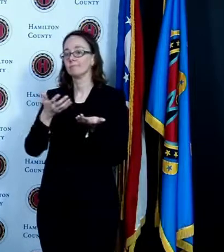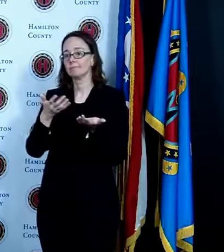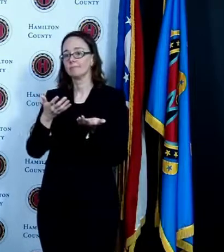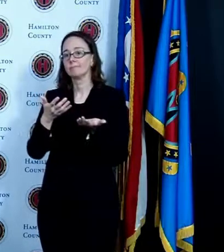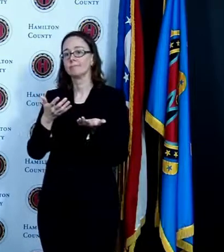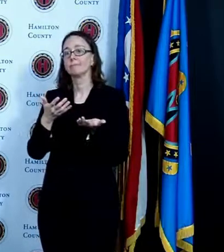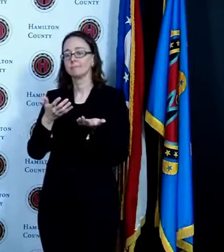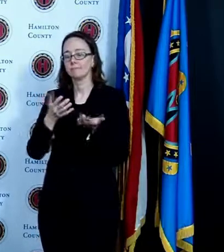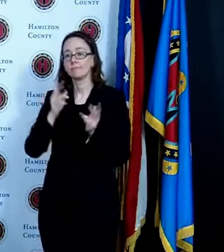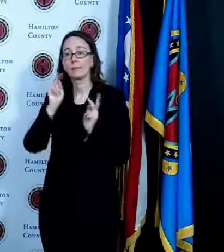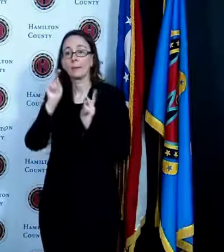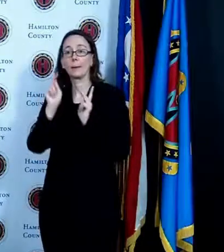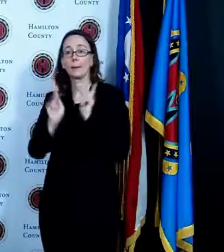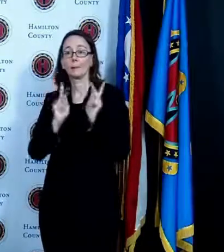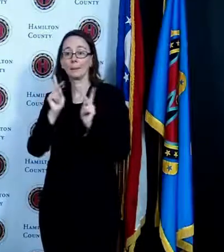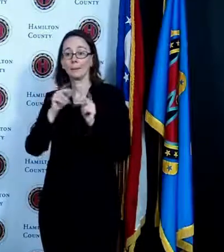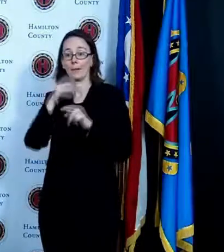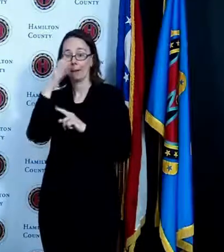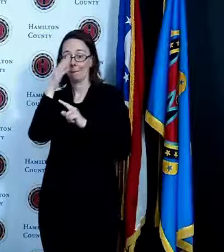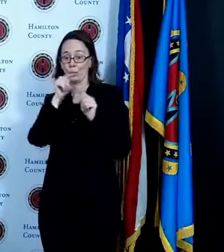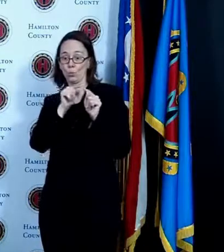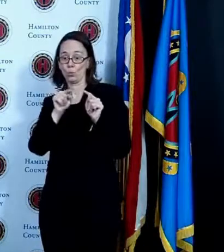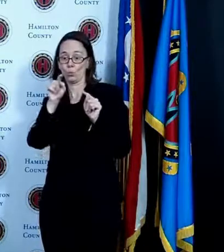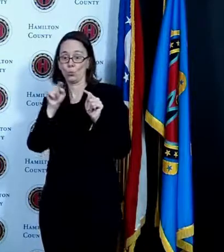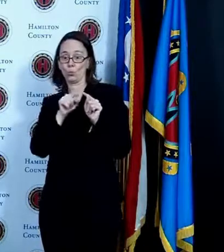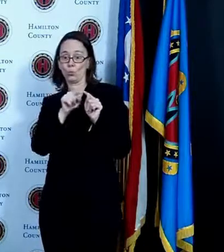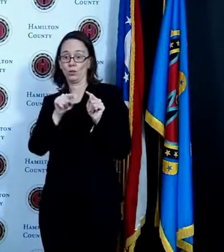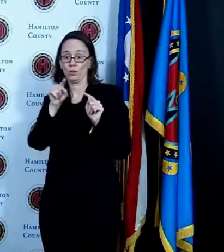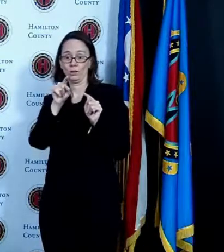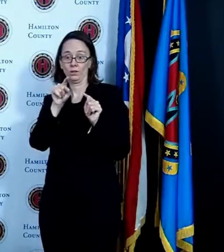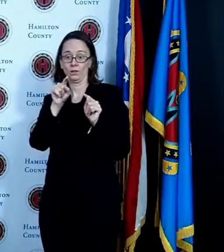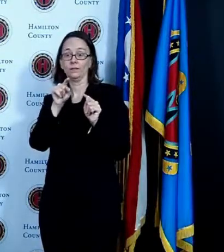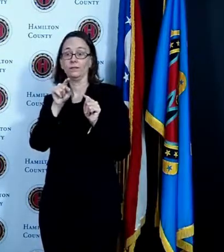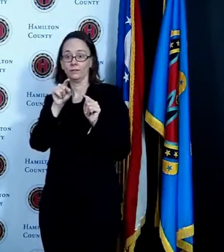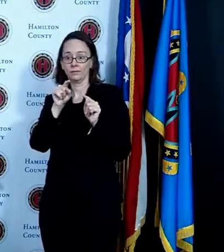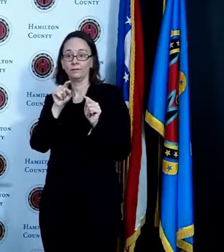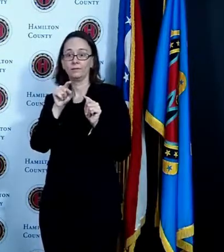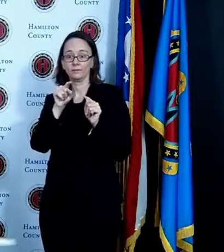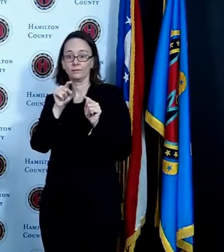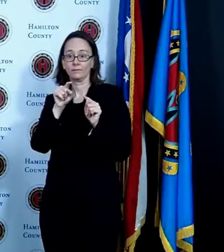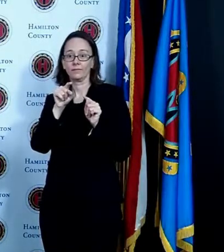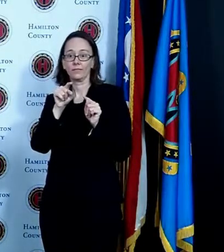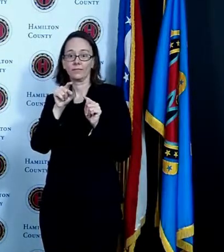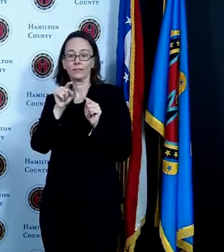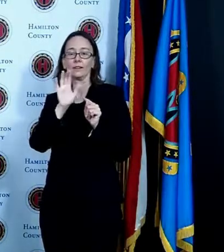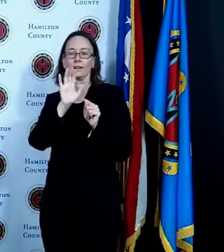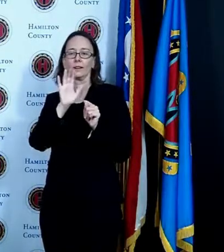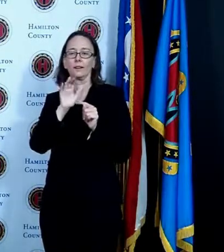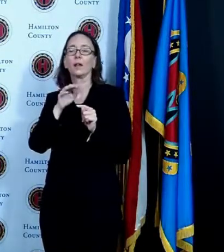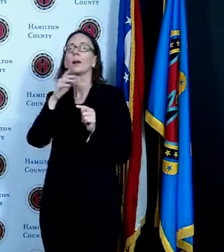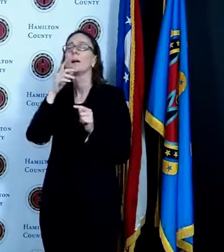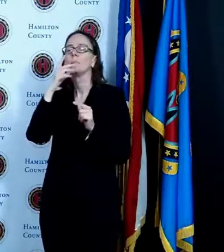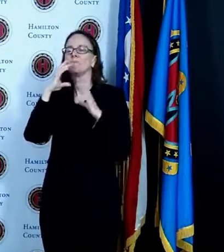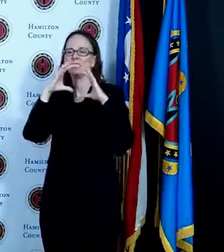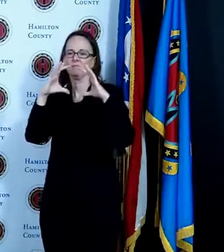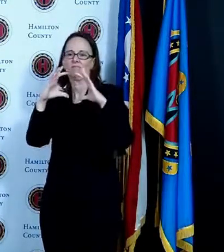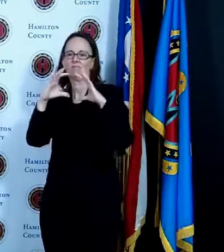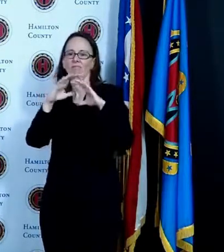blue is gen- well the one the pie chart on my left I guess it's on your left two